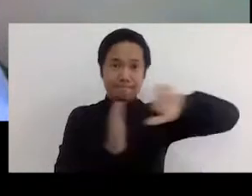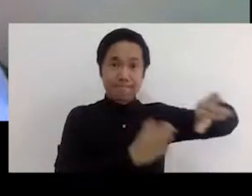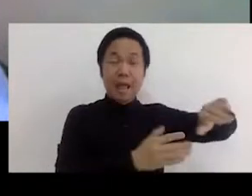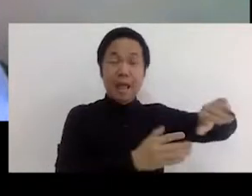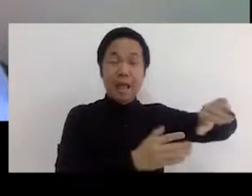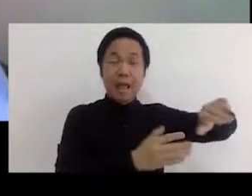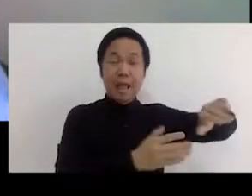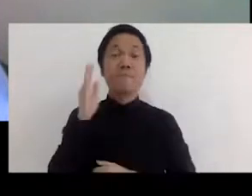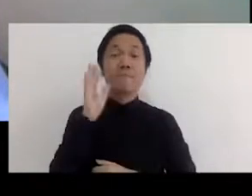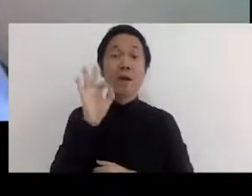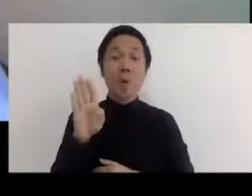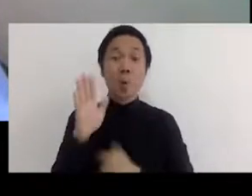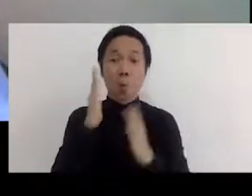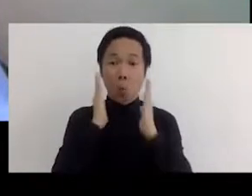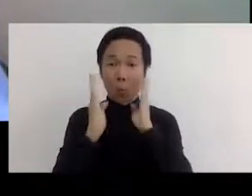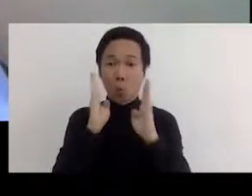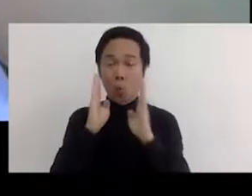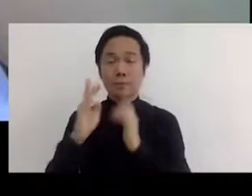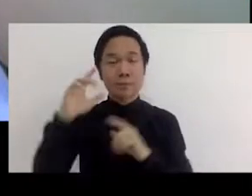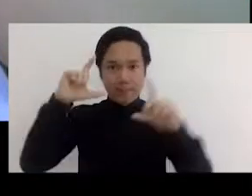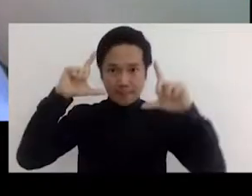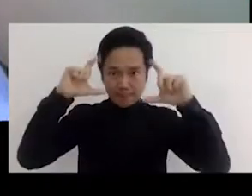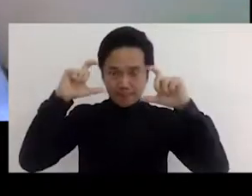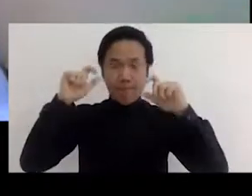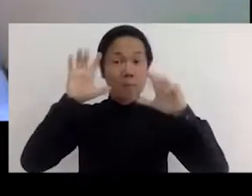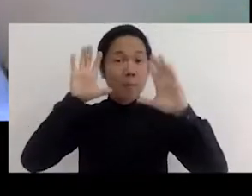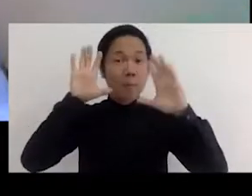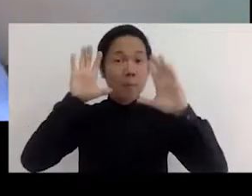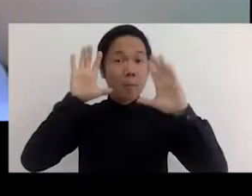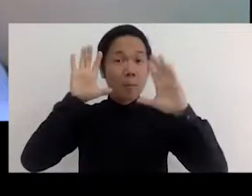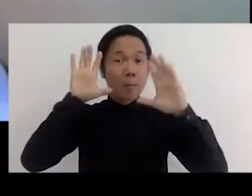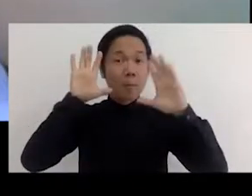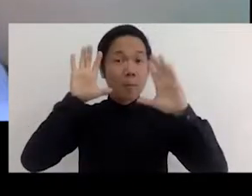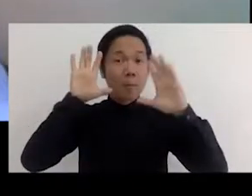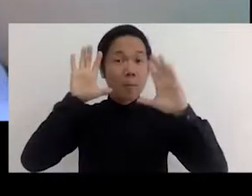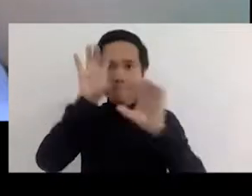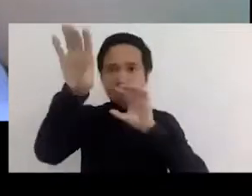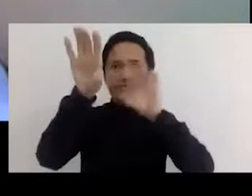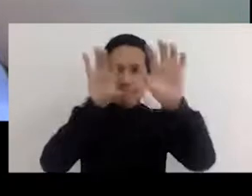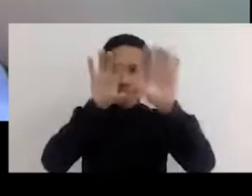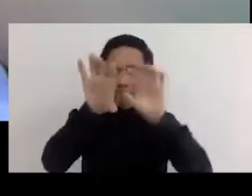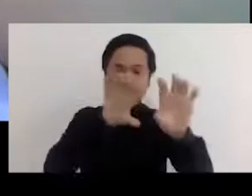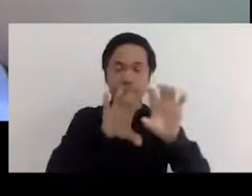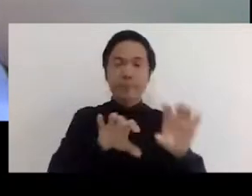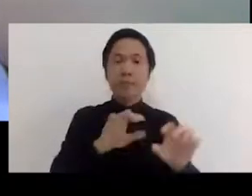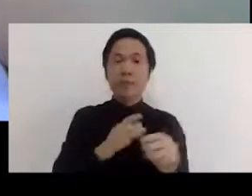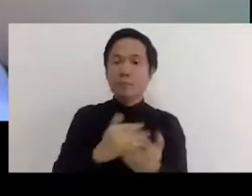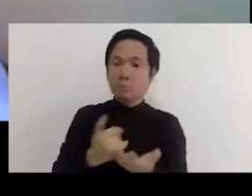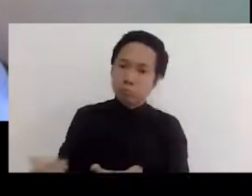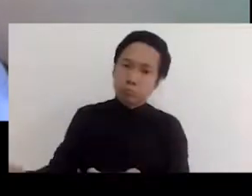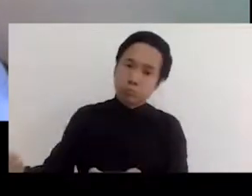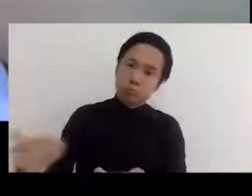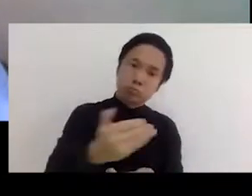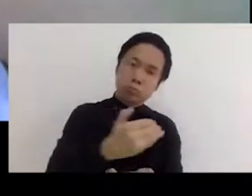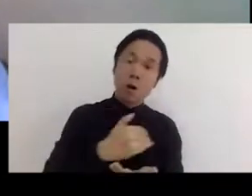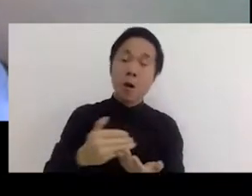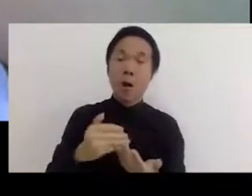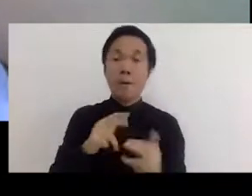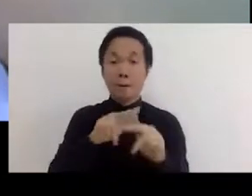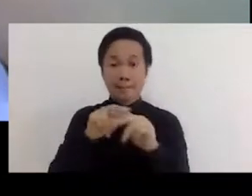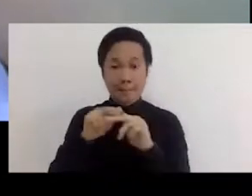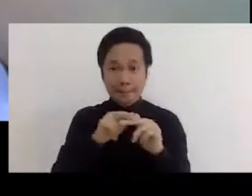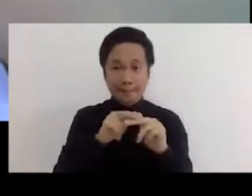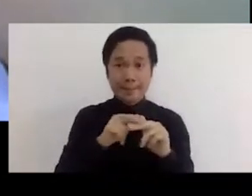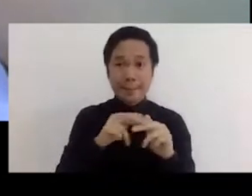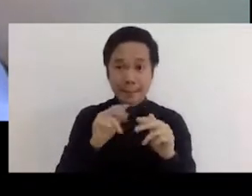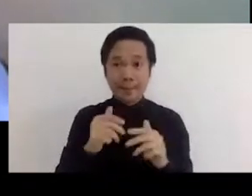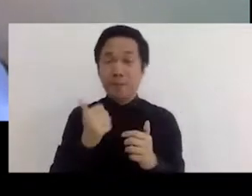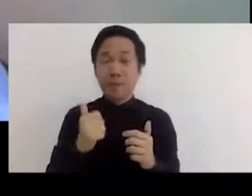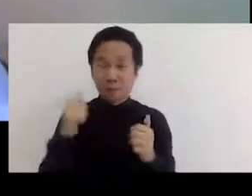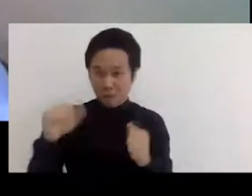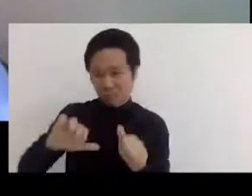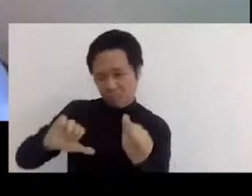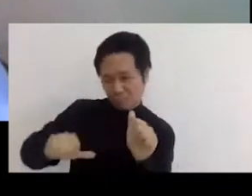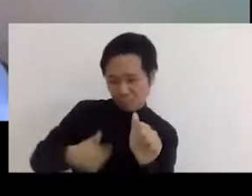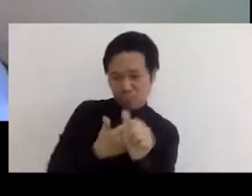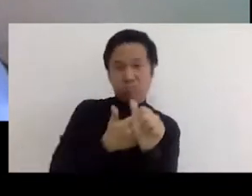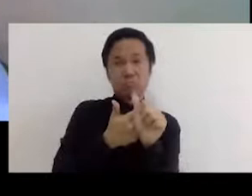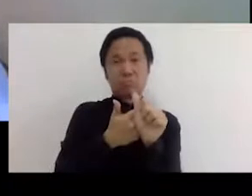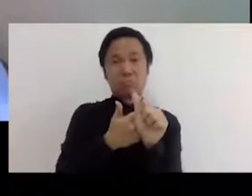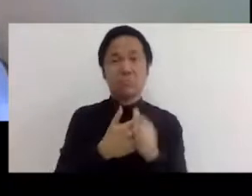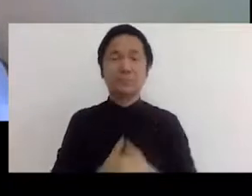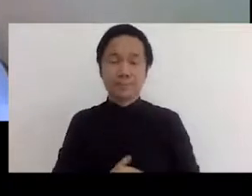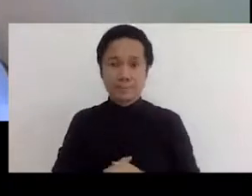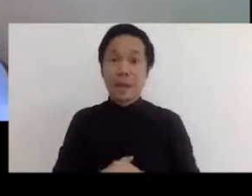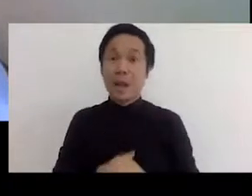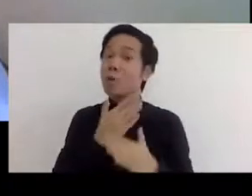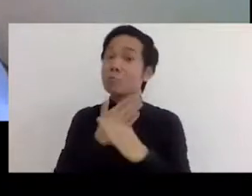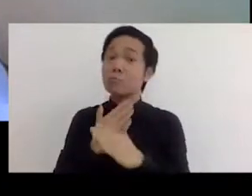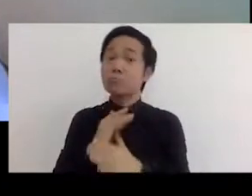so that they are able to share their experience on this COVID-19 period. So I guess for us, a key message that we would like to leave is,